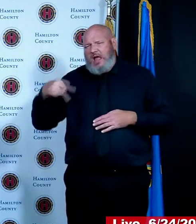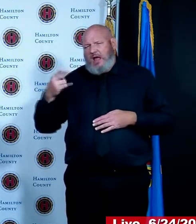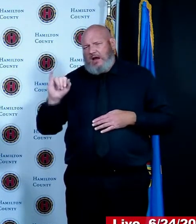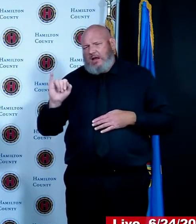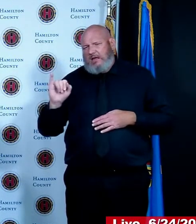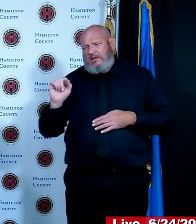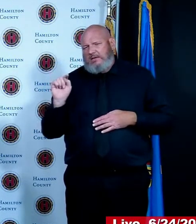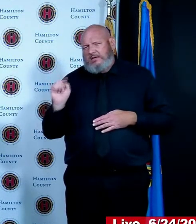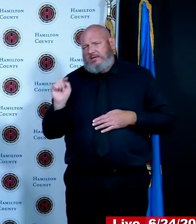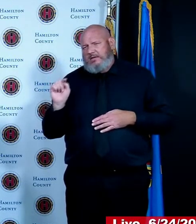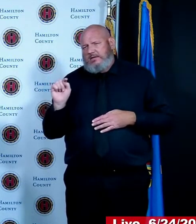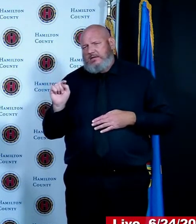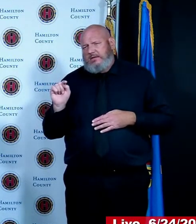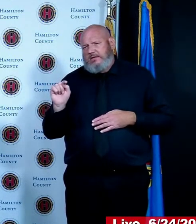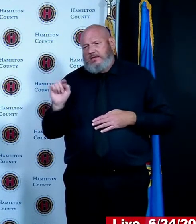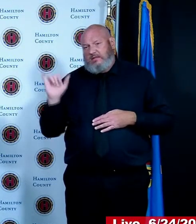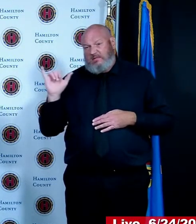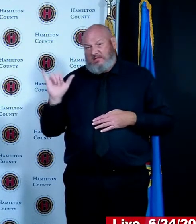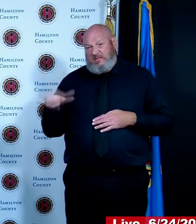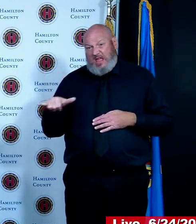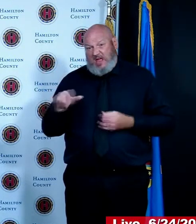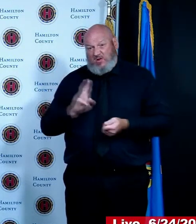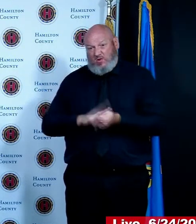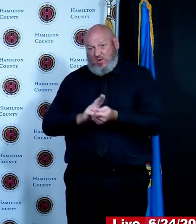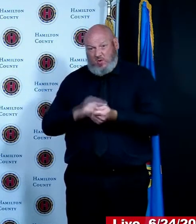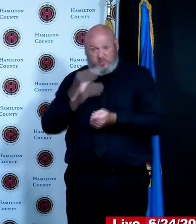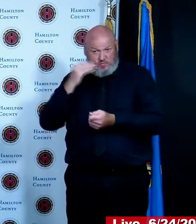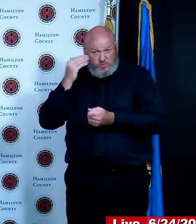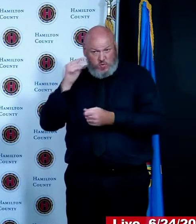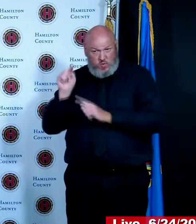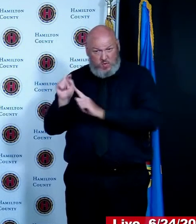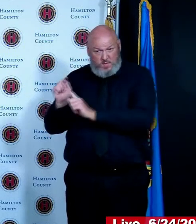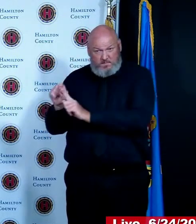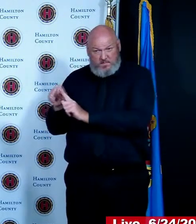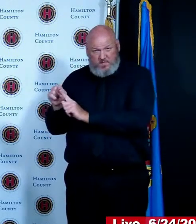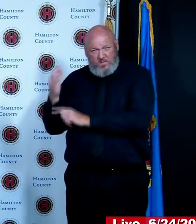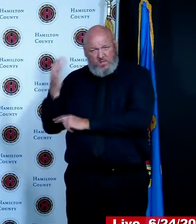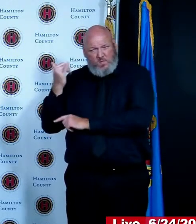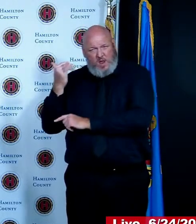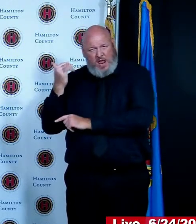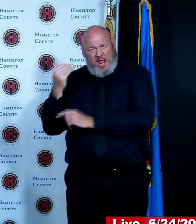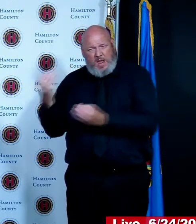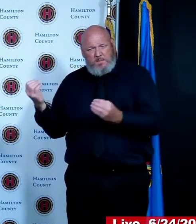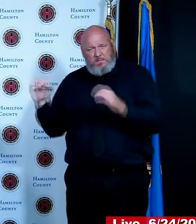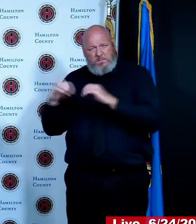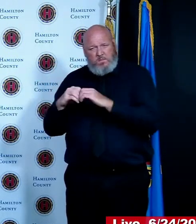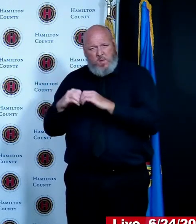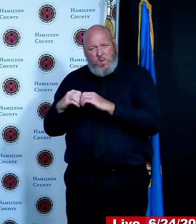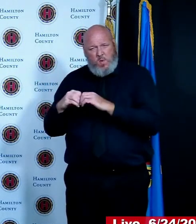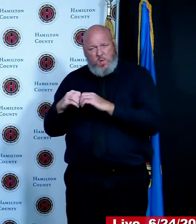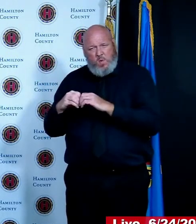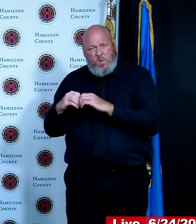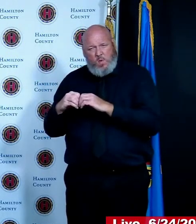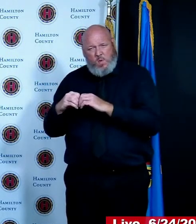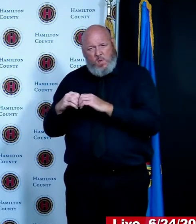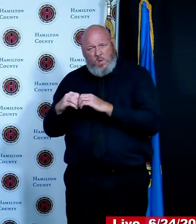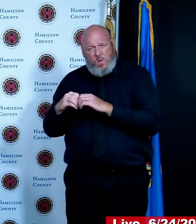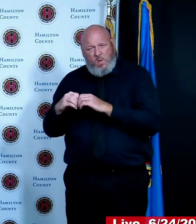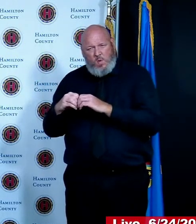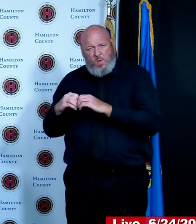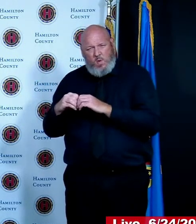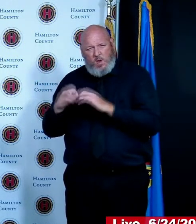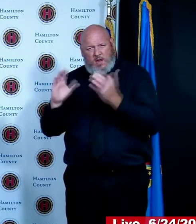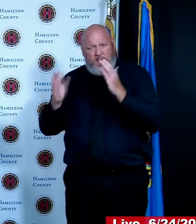why would there be a higher instance in like Springfield Township what why those